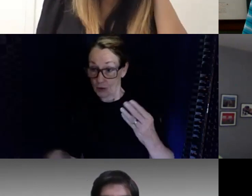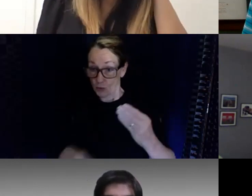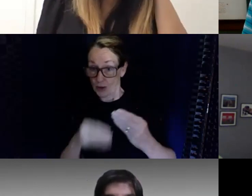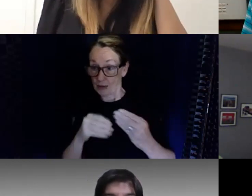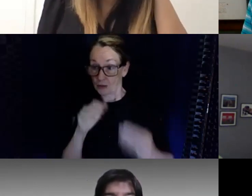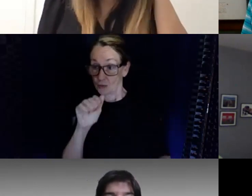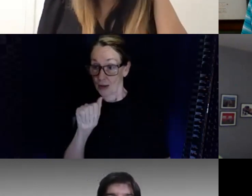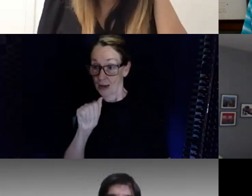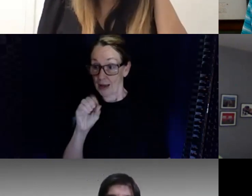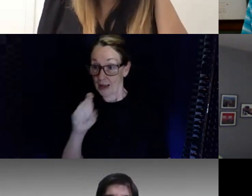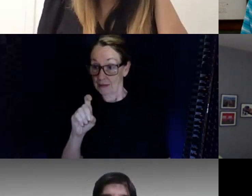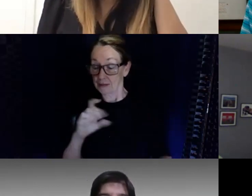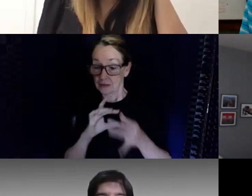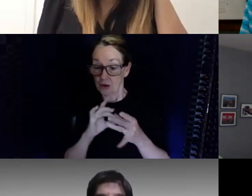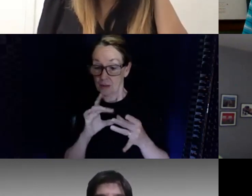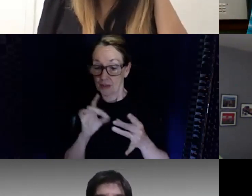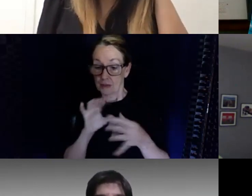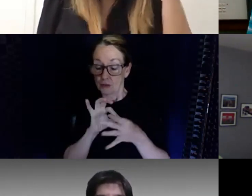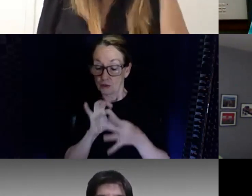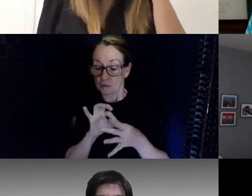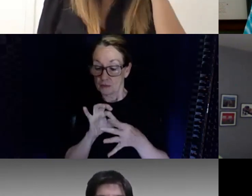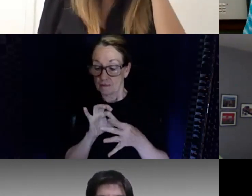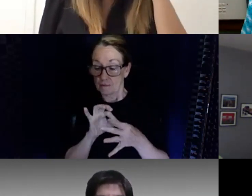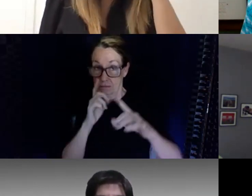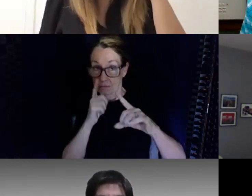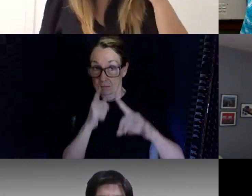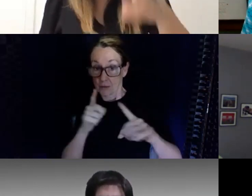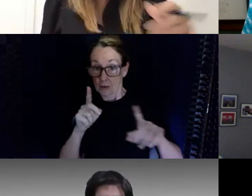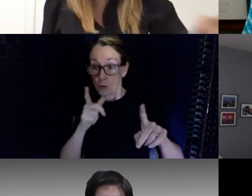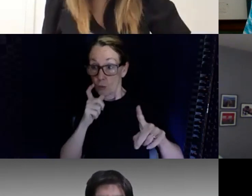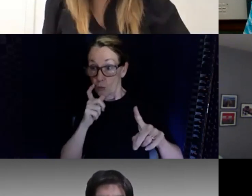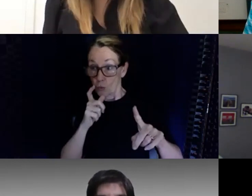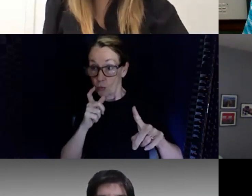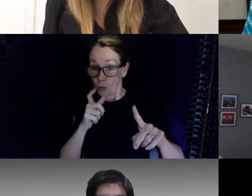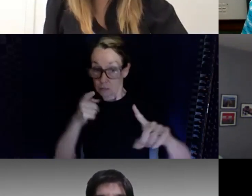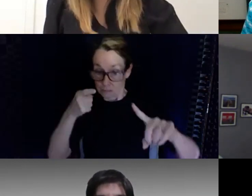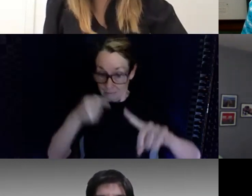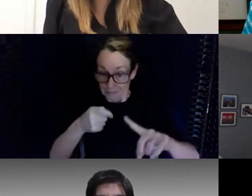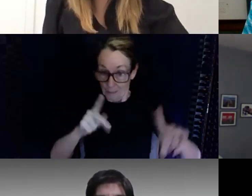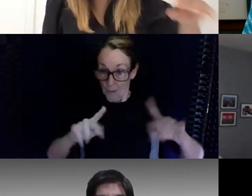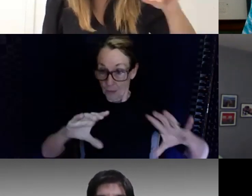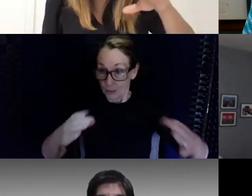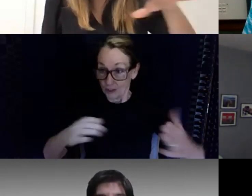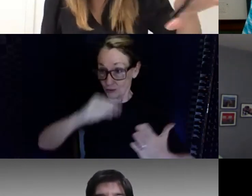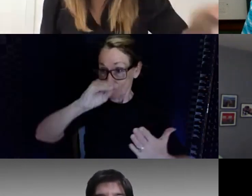THAT'S THE HEALTHCARE SURVEY AT THIS POINT.